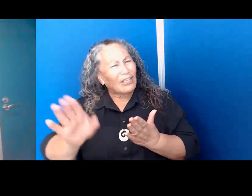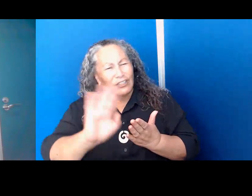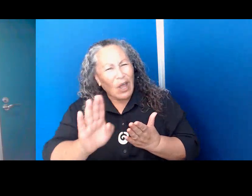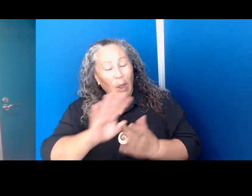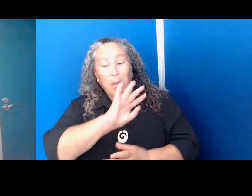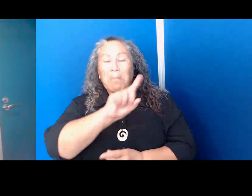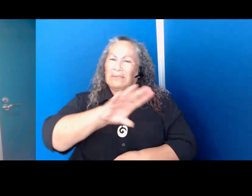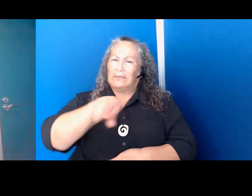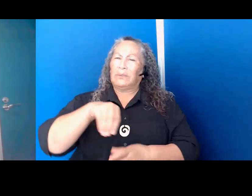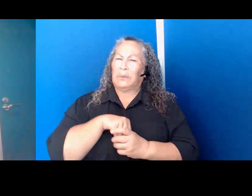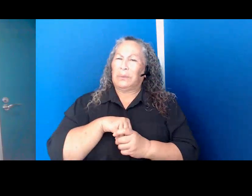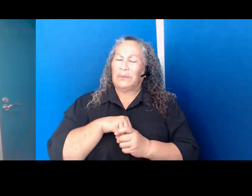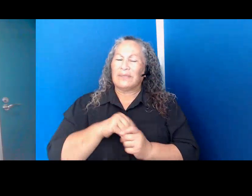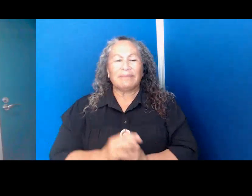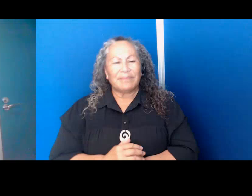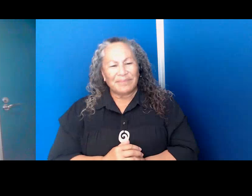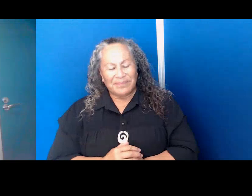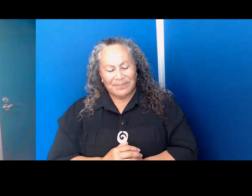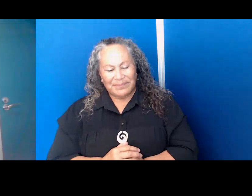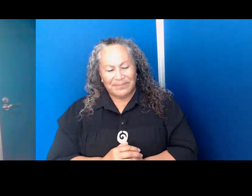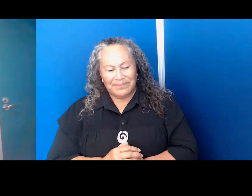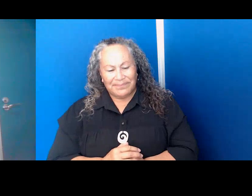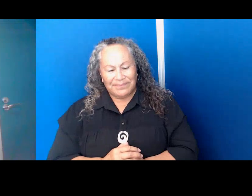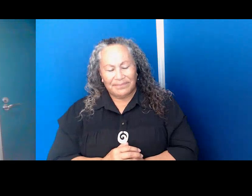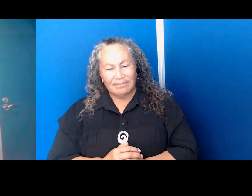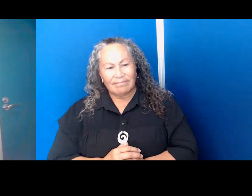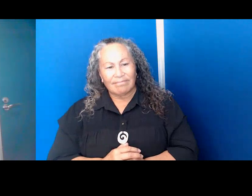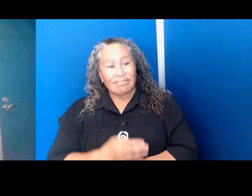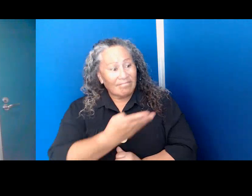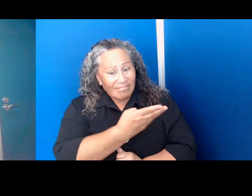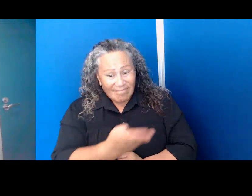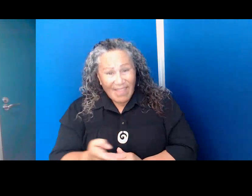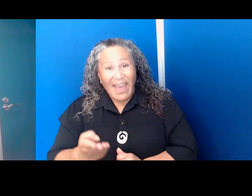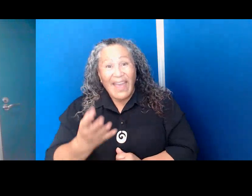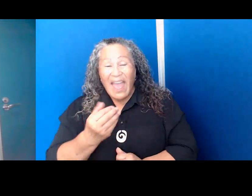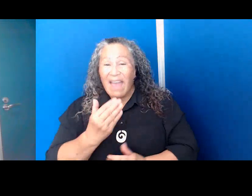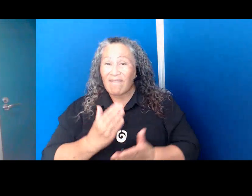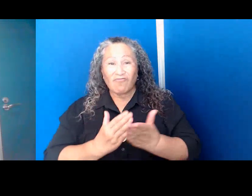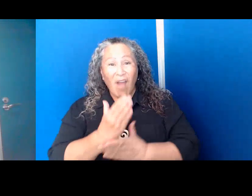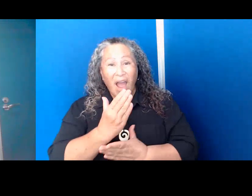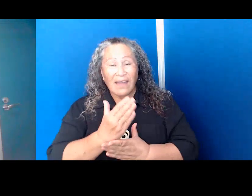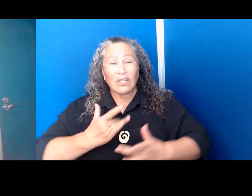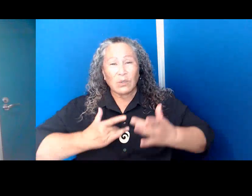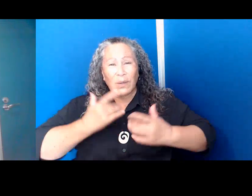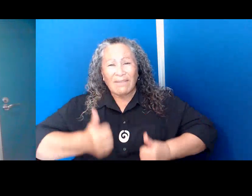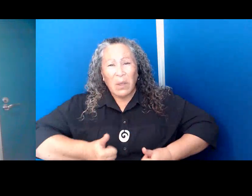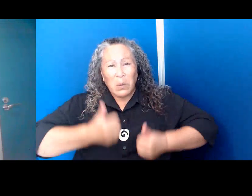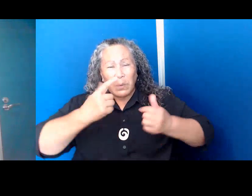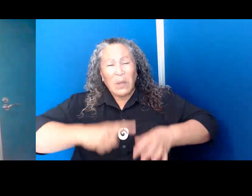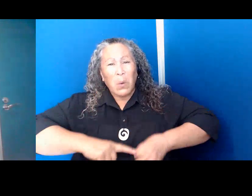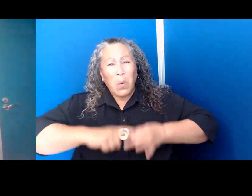and they have the rights to live a good quality of life like anyone else does.